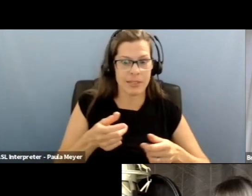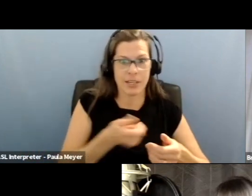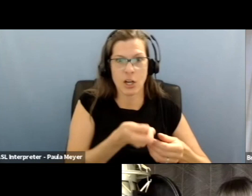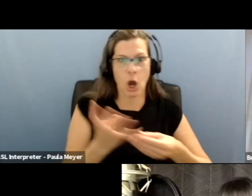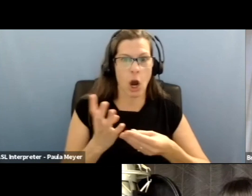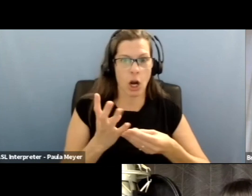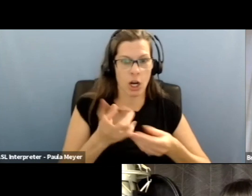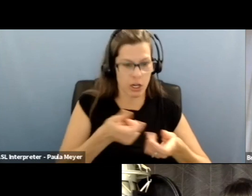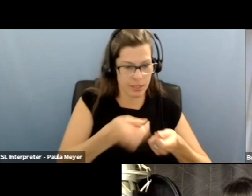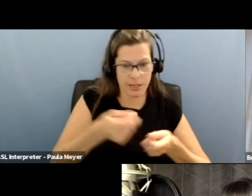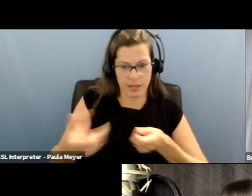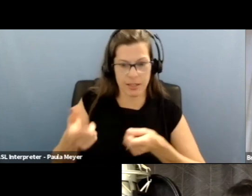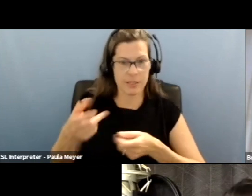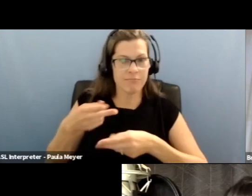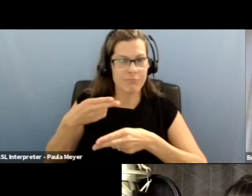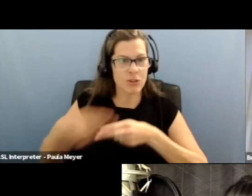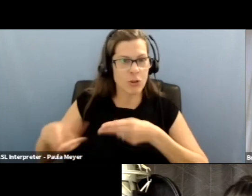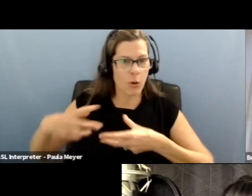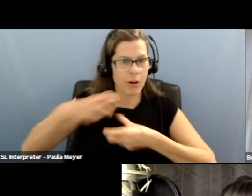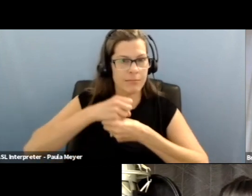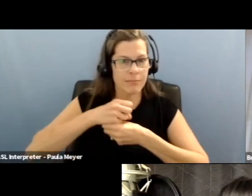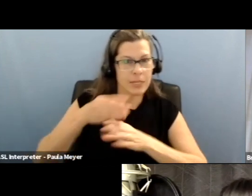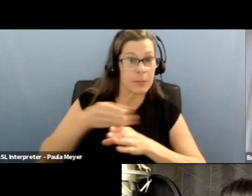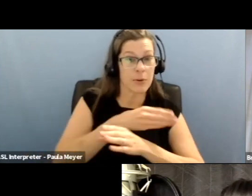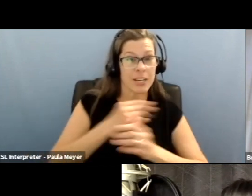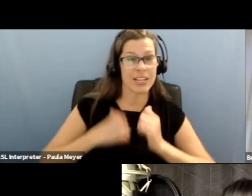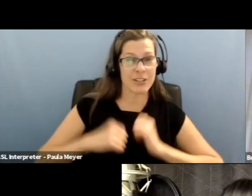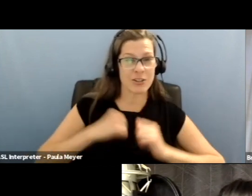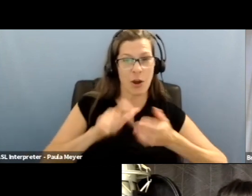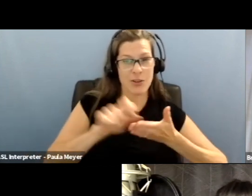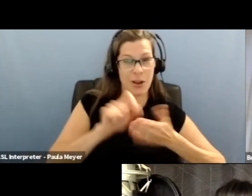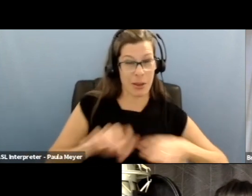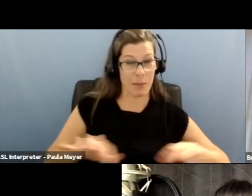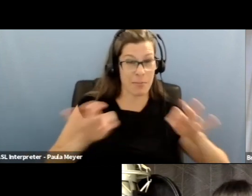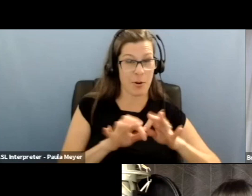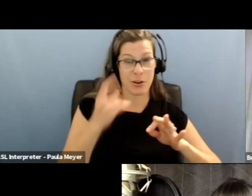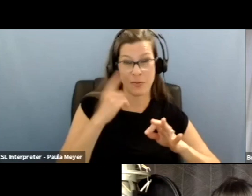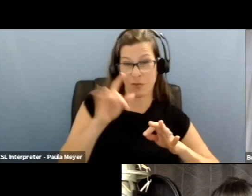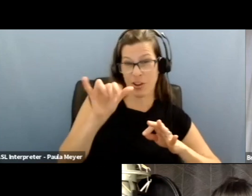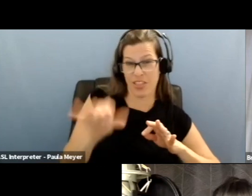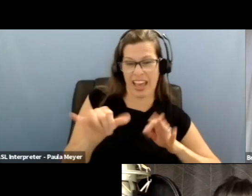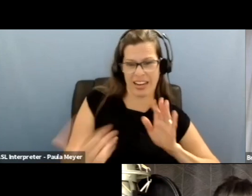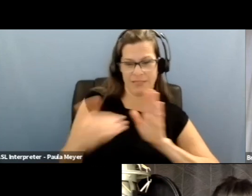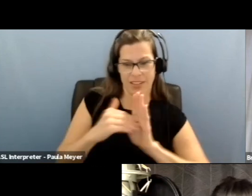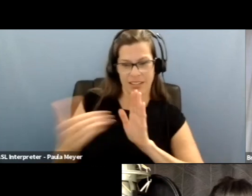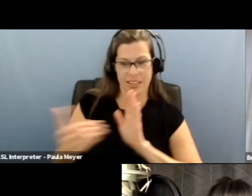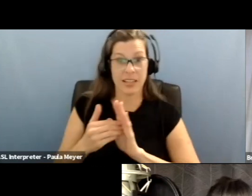So the pre show notes are very important for things like that. And I've even seen with Vocal Eyes in the UK